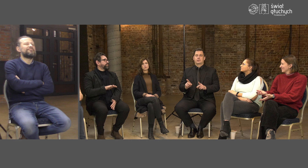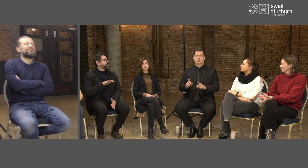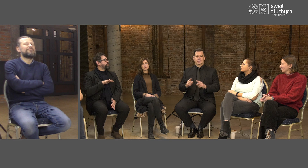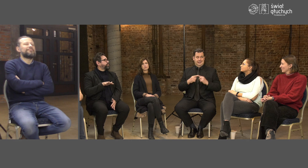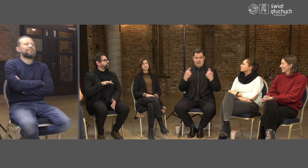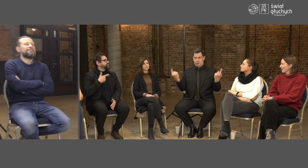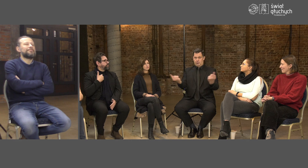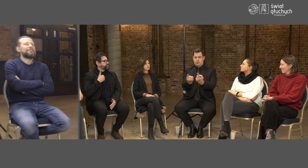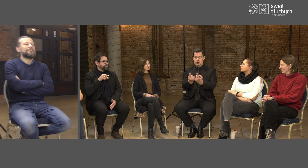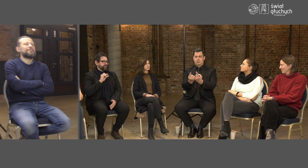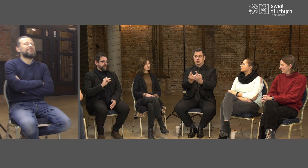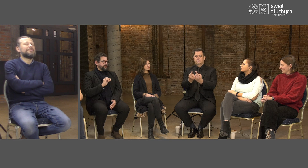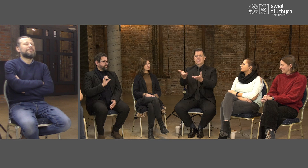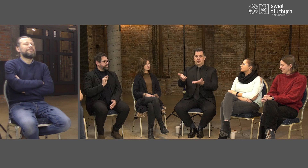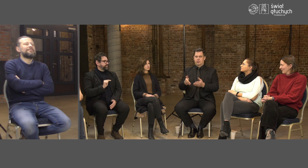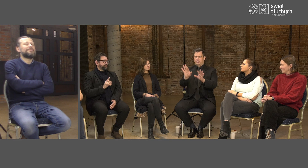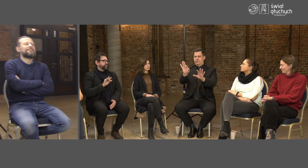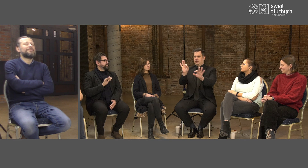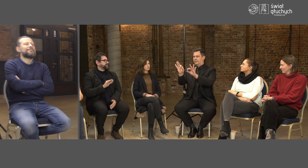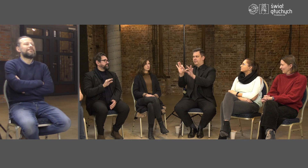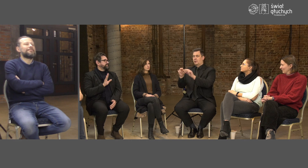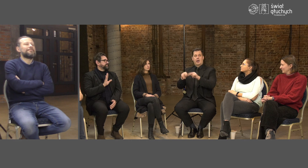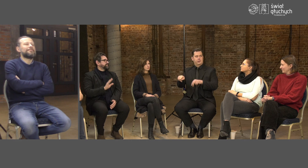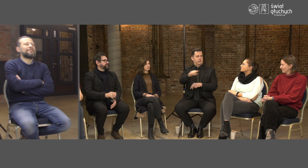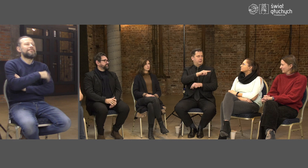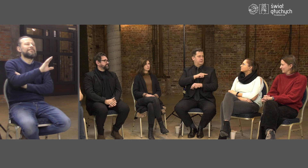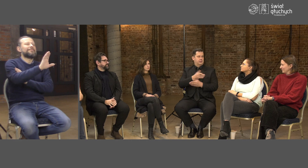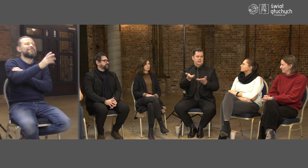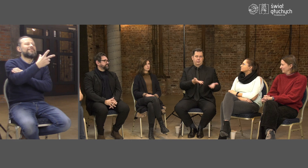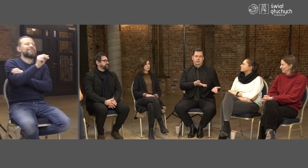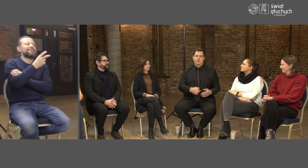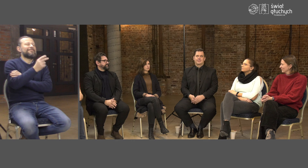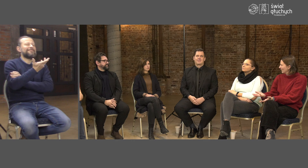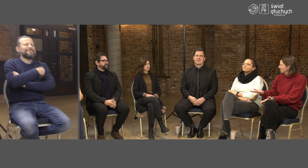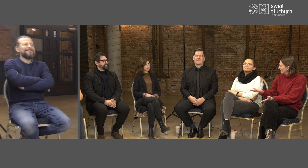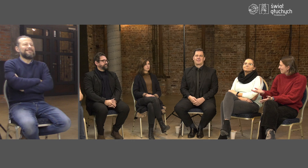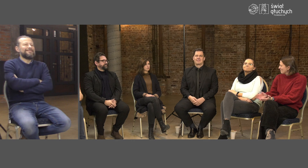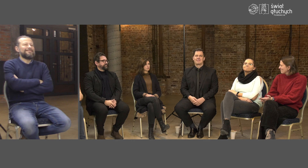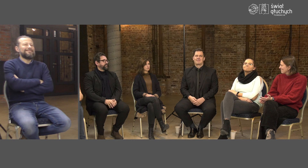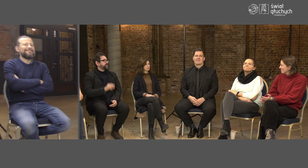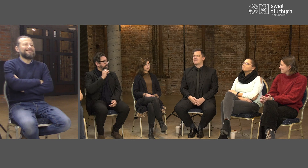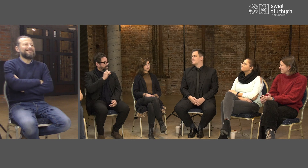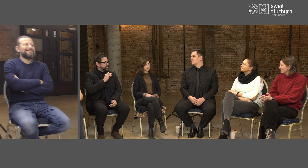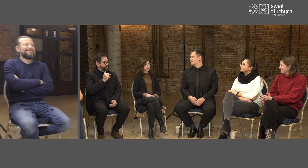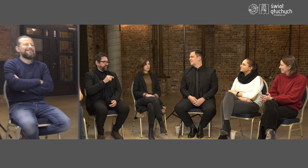Does this mean that from the entire group of deaf people (lowercase "d"), I'm selecting and inviting only Deaf people (with a capital 'D'), and excluding the others?